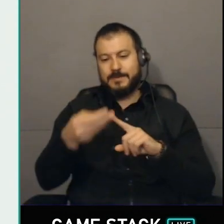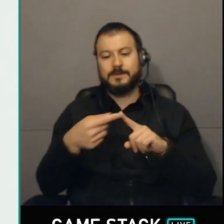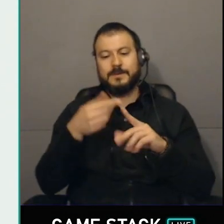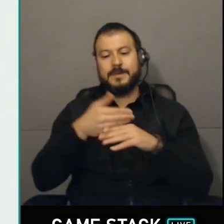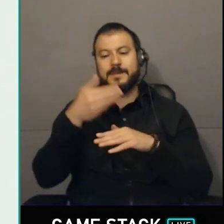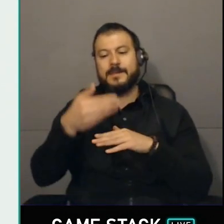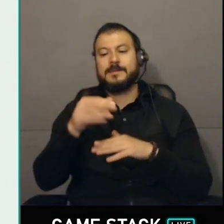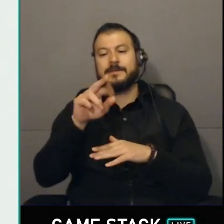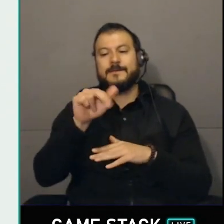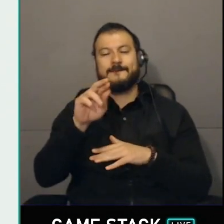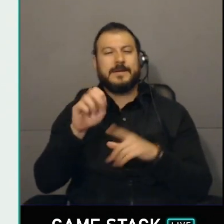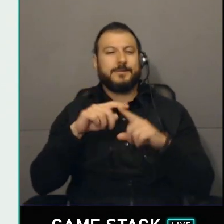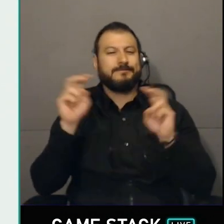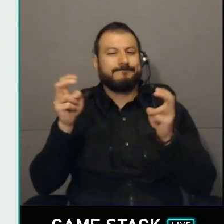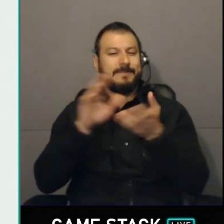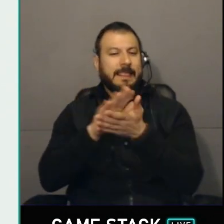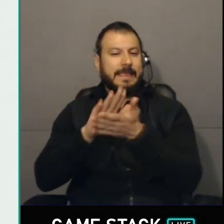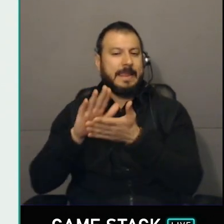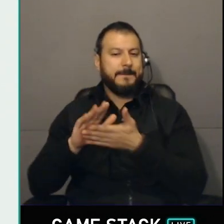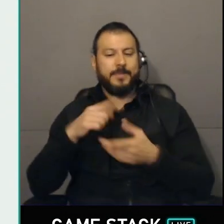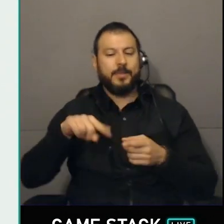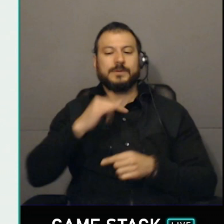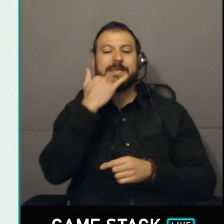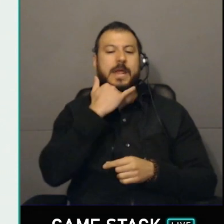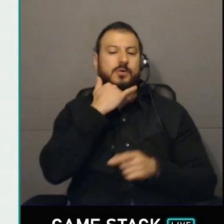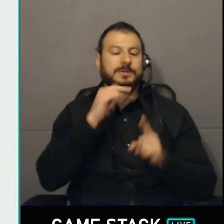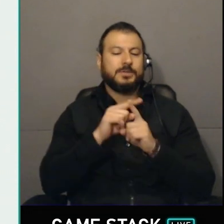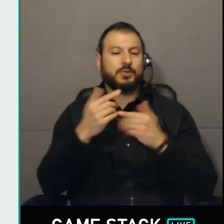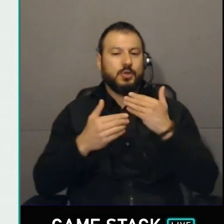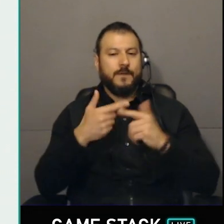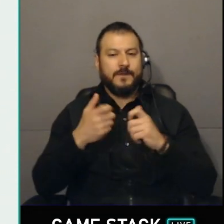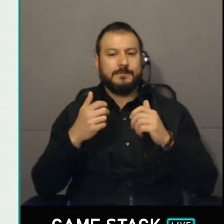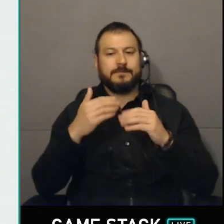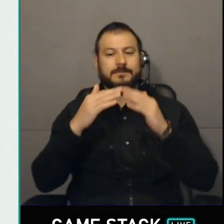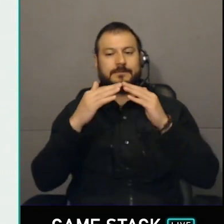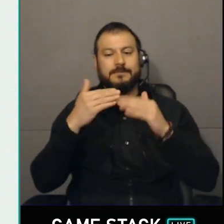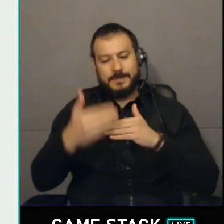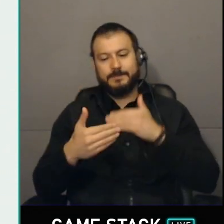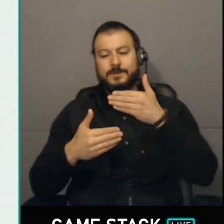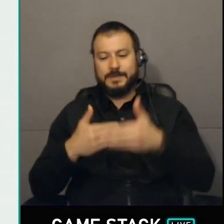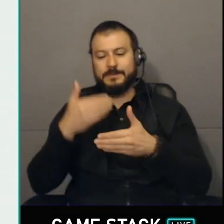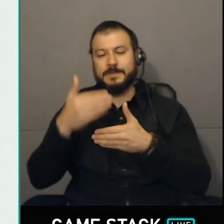order to clean up those errors as you go from step to step. Without this error